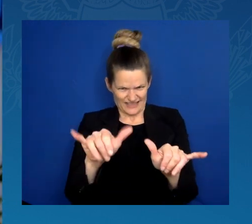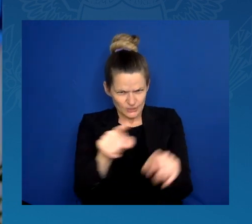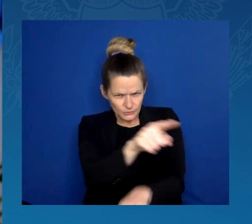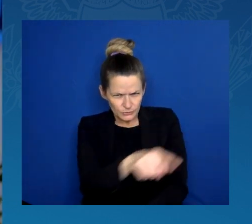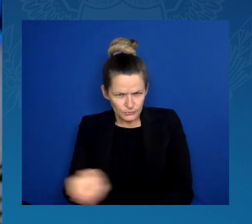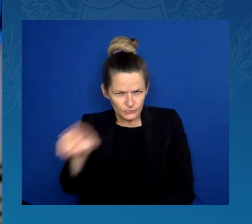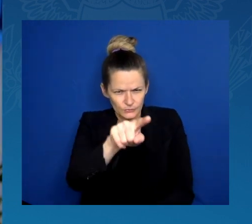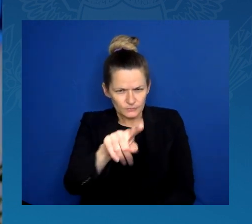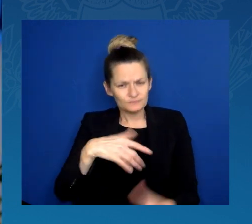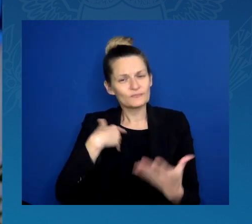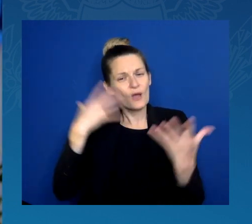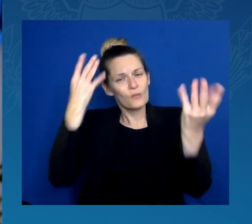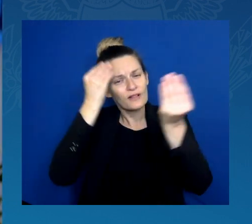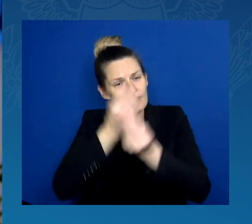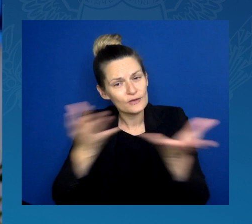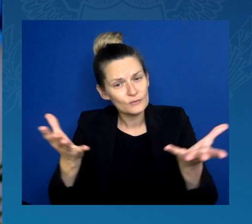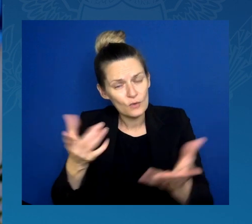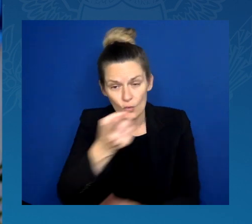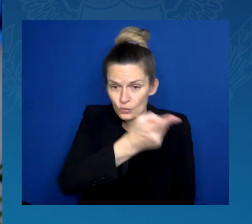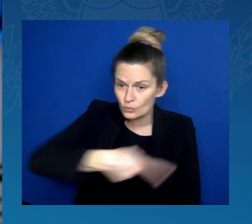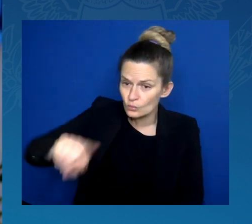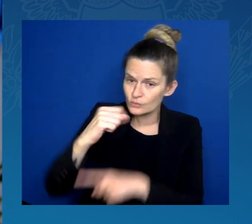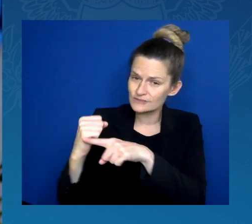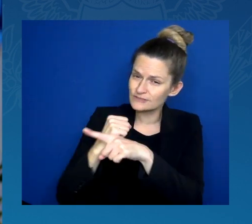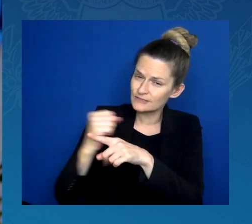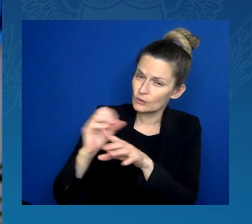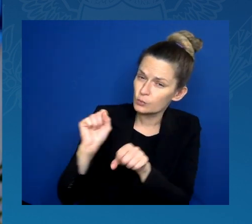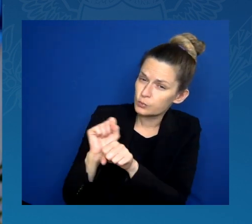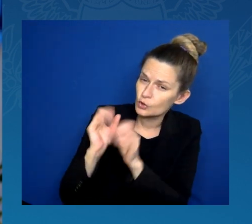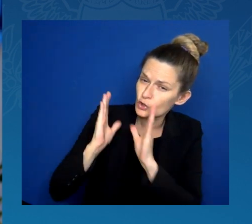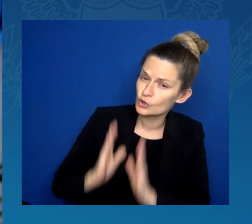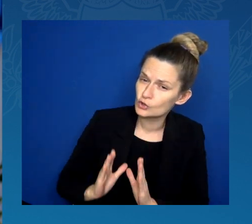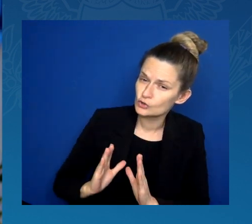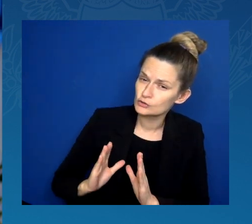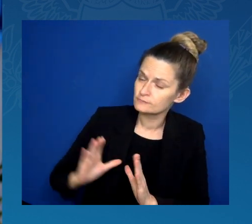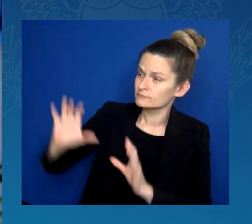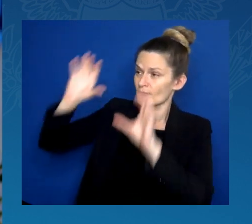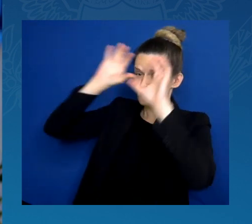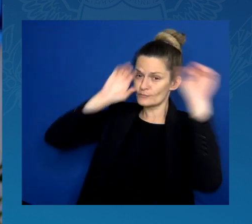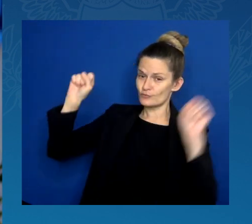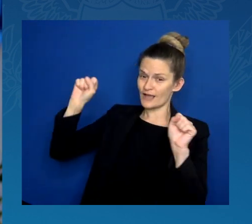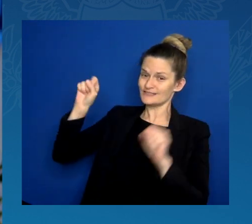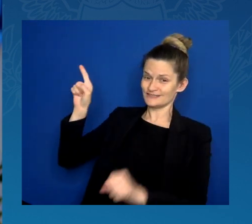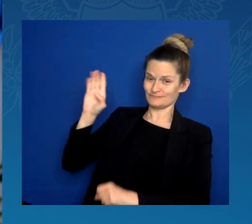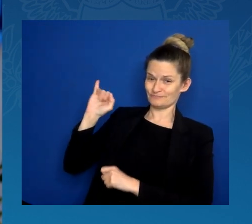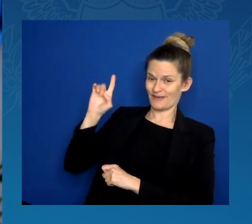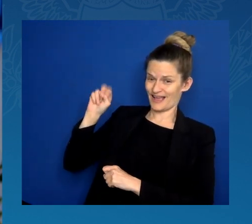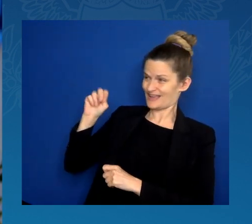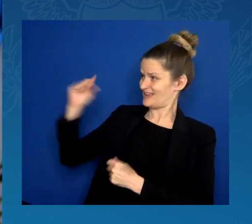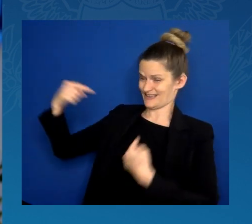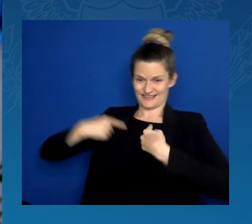when President Joe Biden and I -- when we took office, we made a promise to you and to the American people.